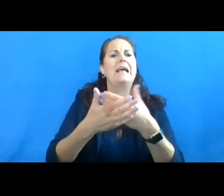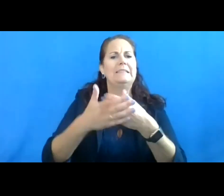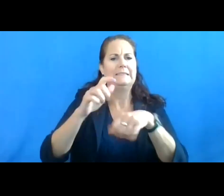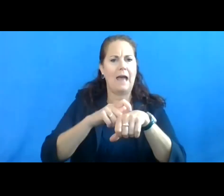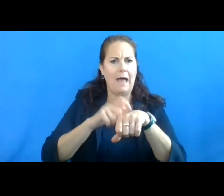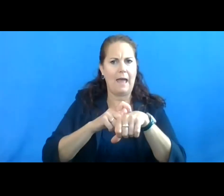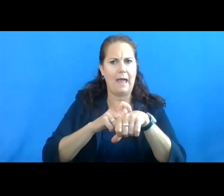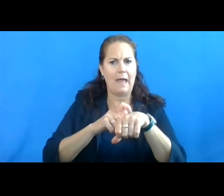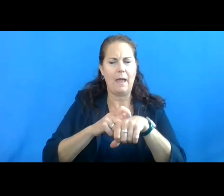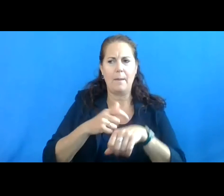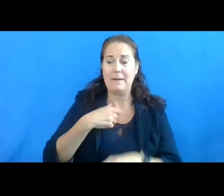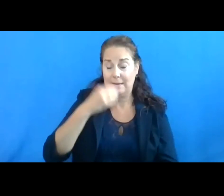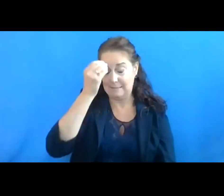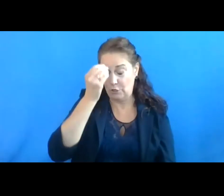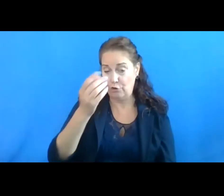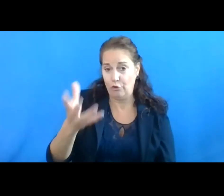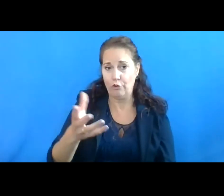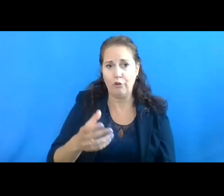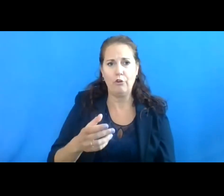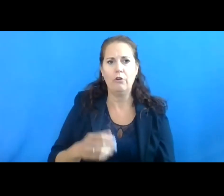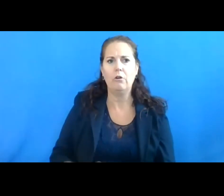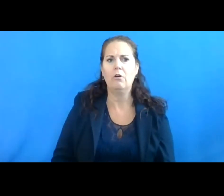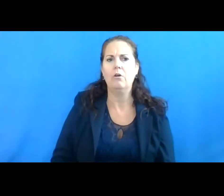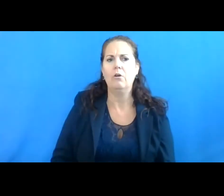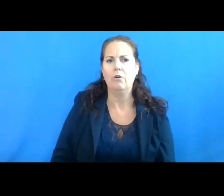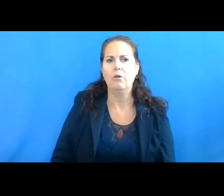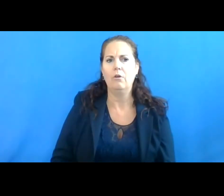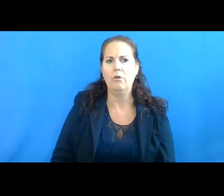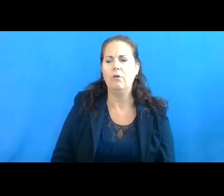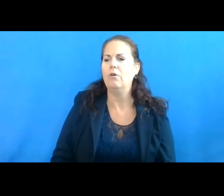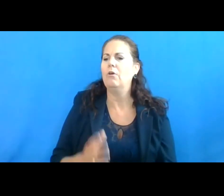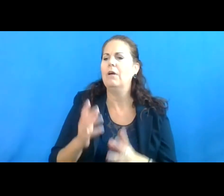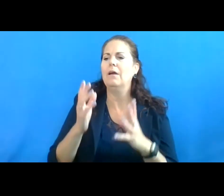And I said to her, Just listen. Just hear me.